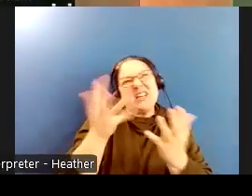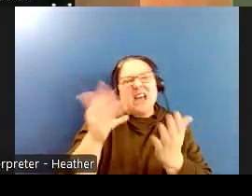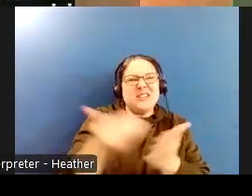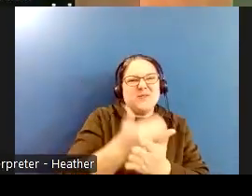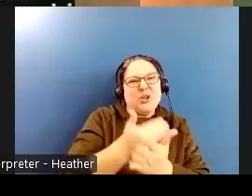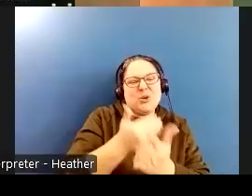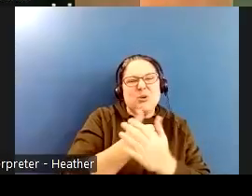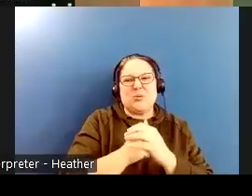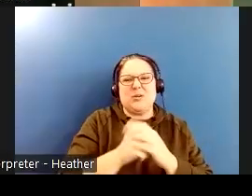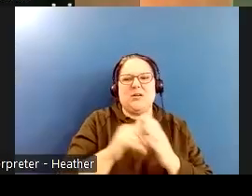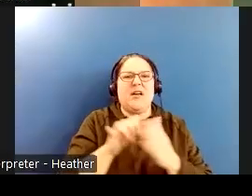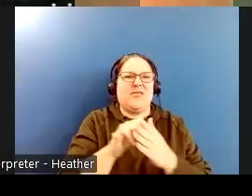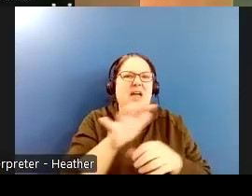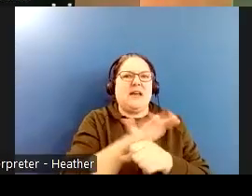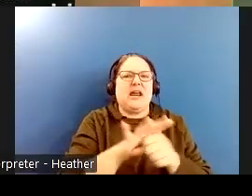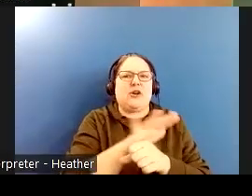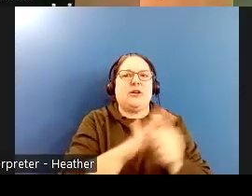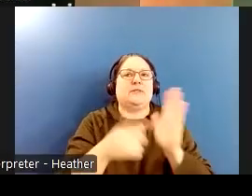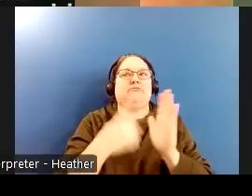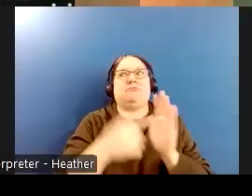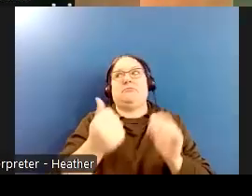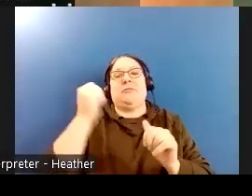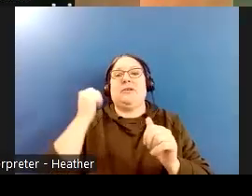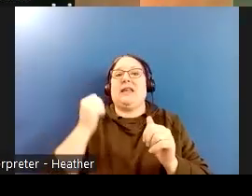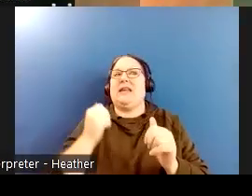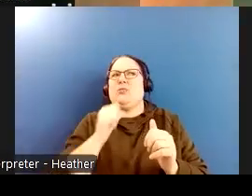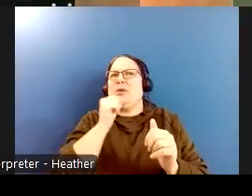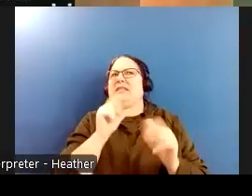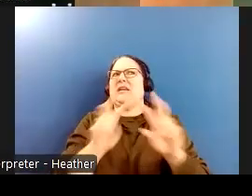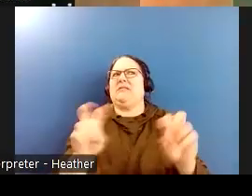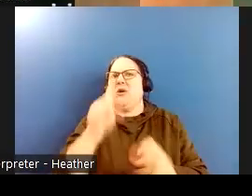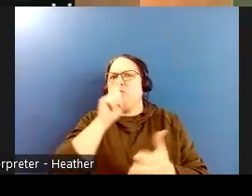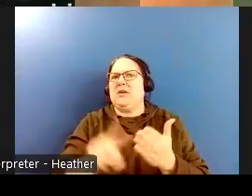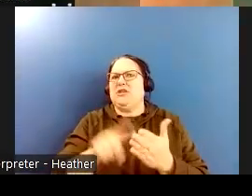kind of area was very off limits not too long ago. But basically what she was interested in is